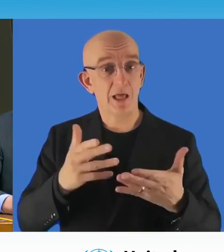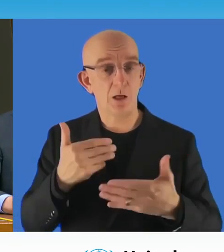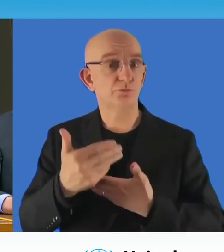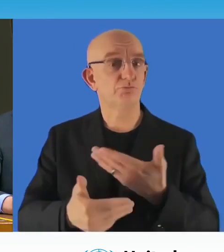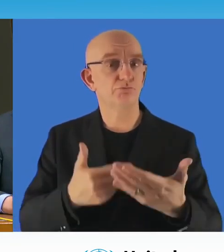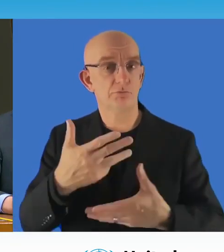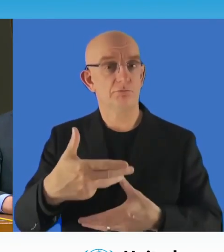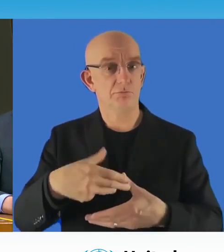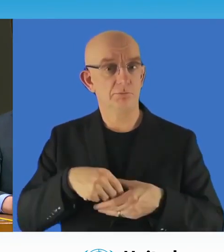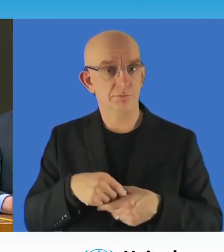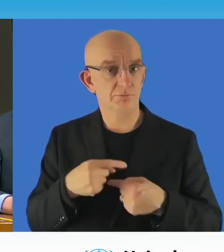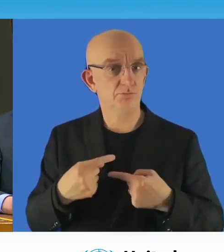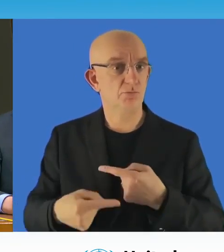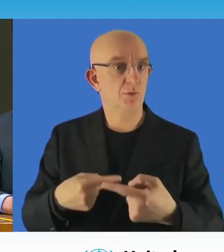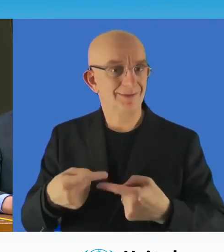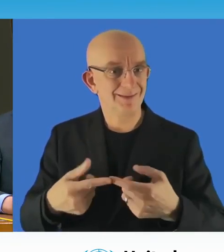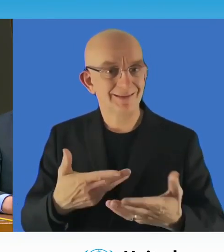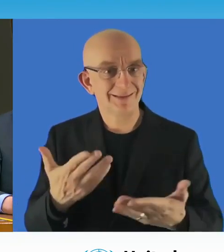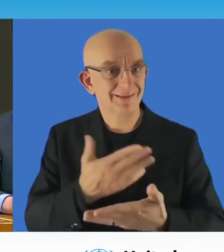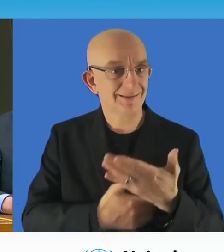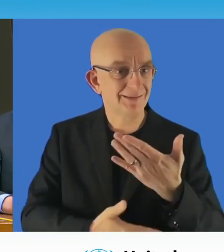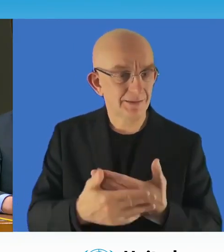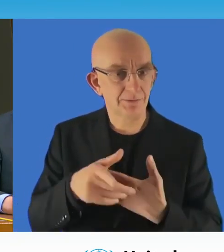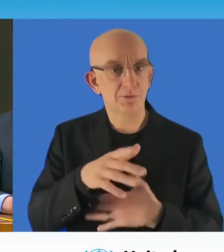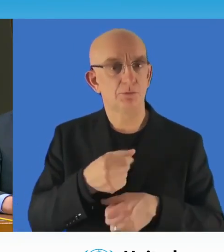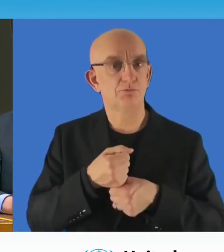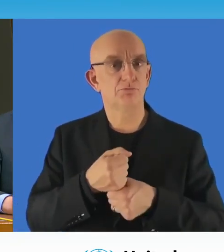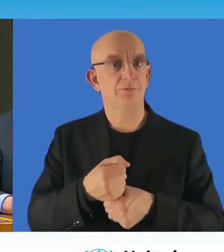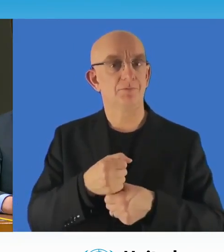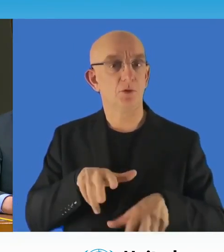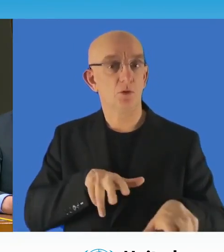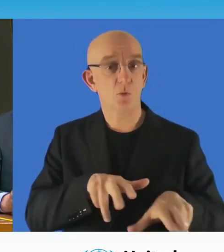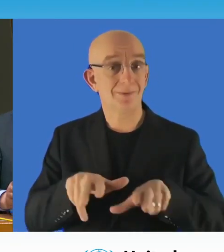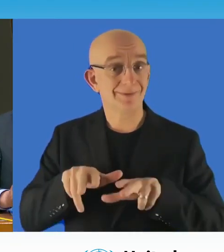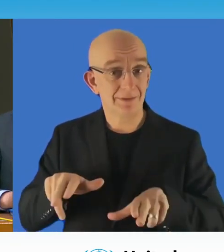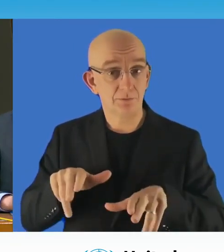to the development of a National Authority for the protection of the rights of persons with